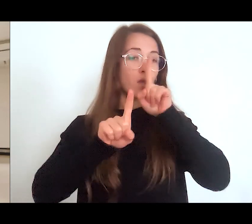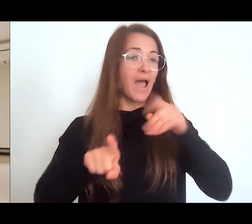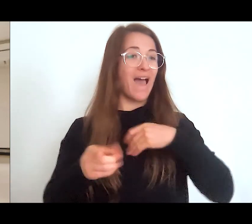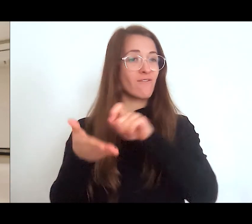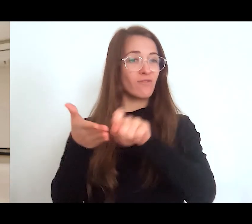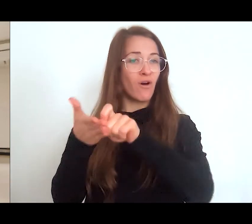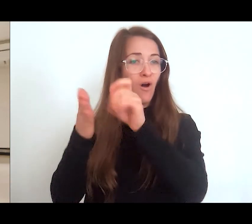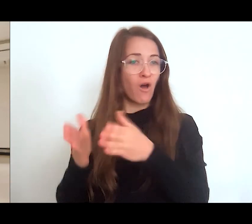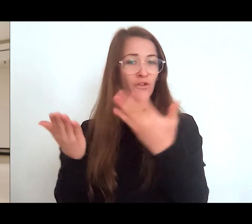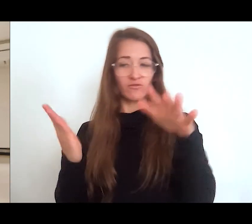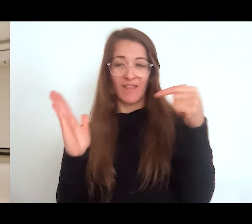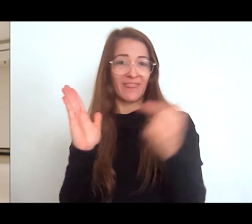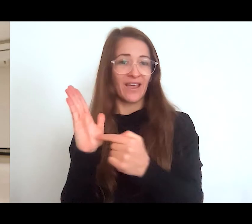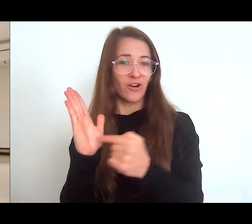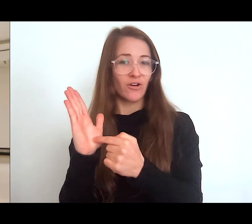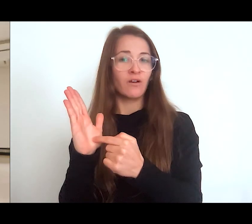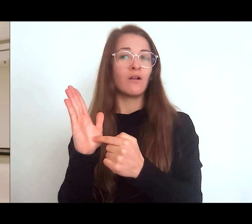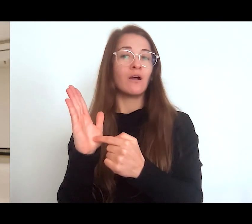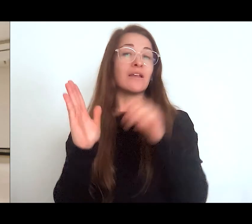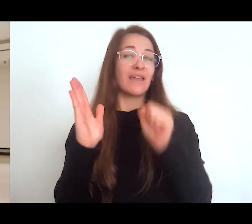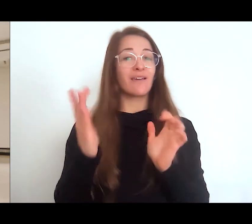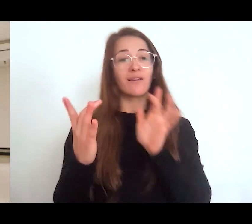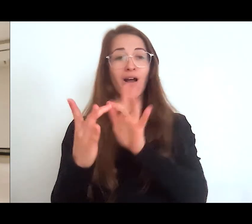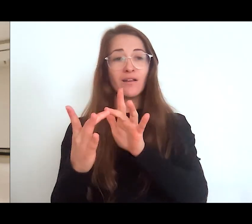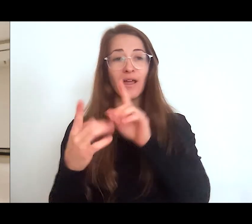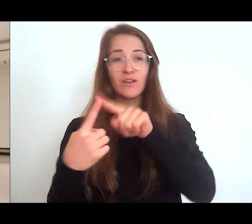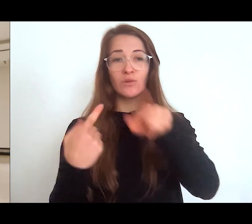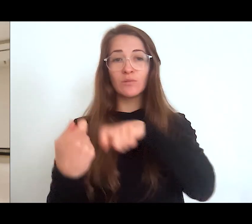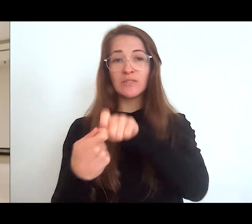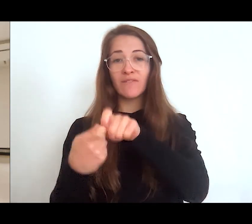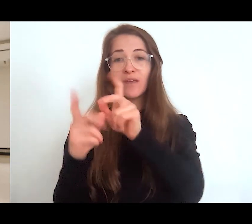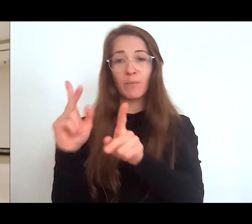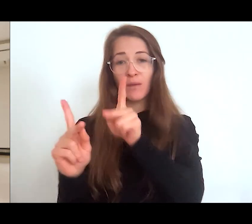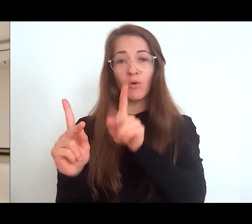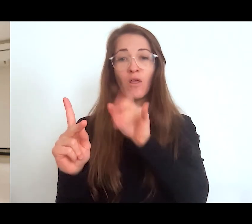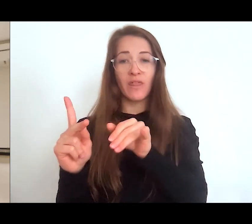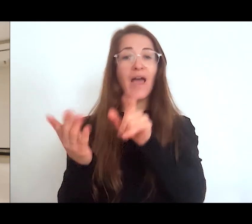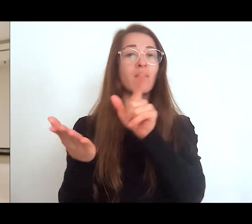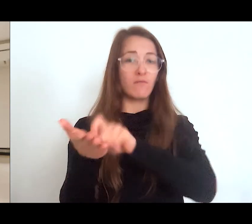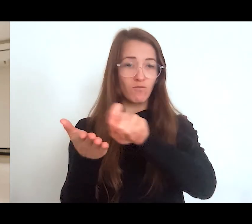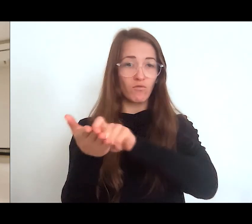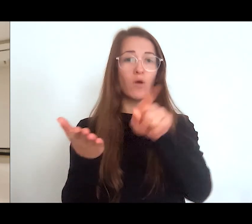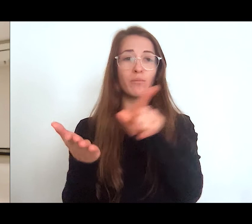ALL OF THE REPORTS HAVE AUTHORS ON THEM. SO IT IS CERTAINLY THEY CAN REACH OUT TO SPECIFICALLY TO THE